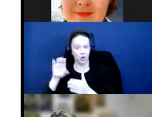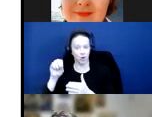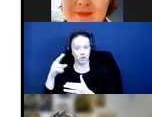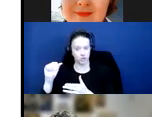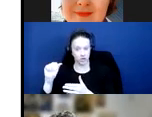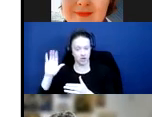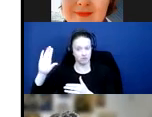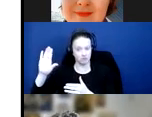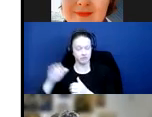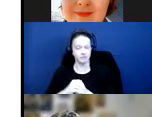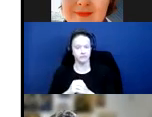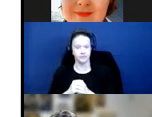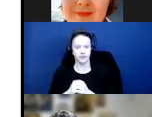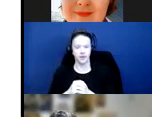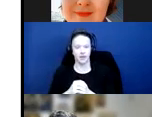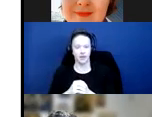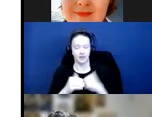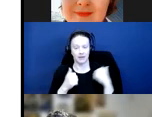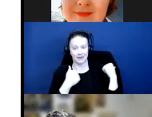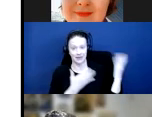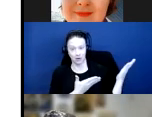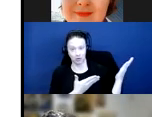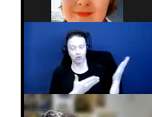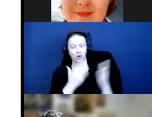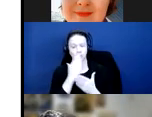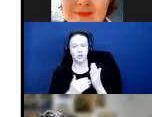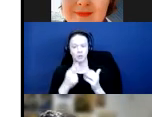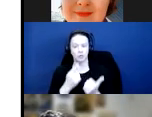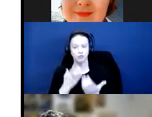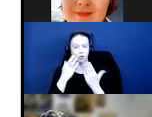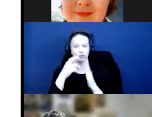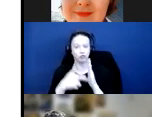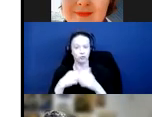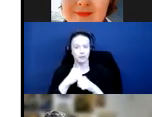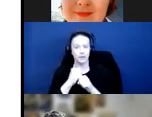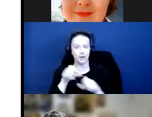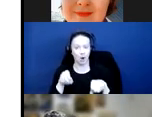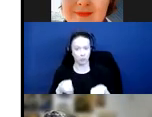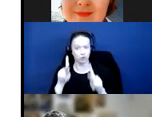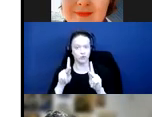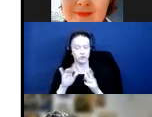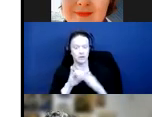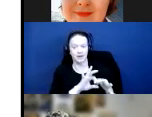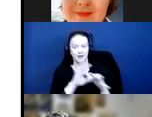And then here are some proposed rulemaking opportunities that connect to public health.